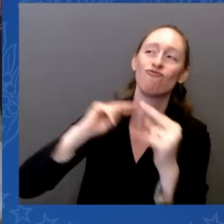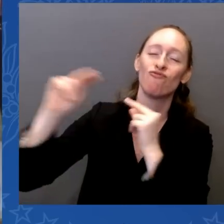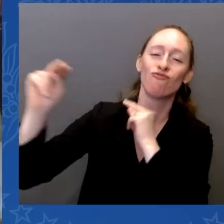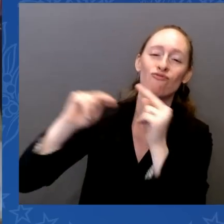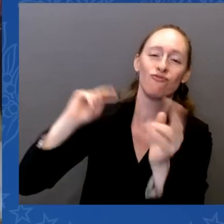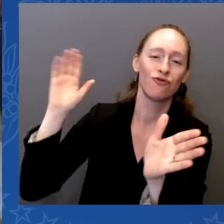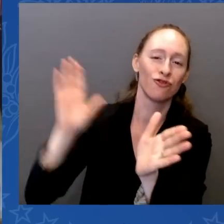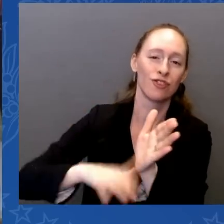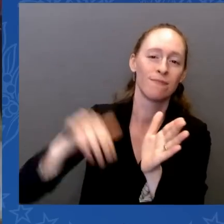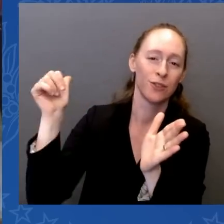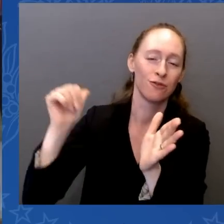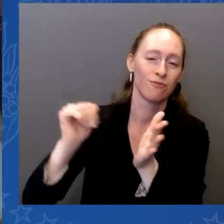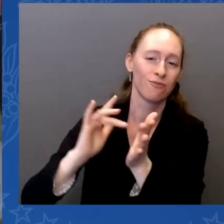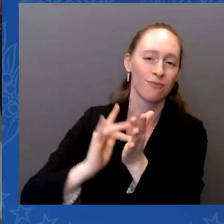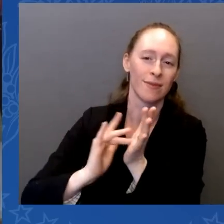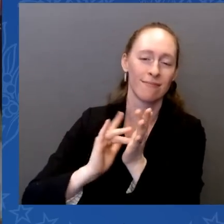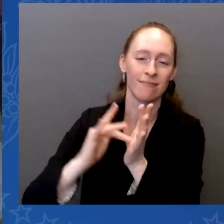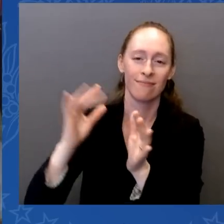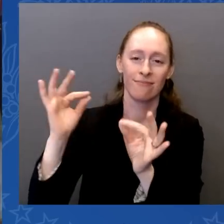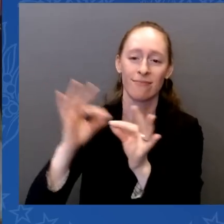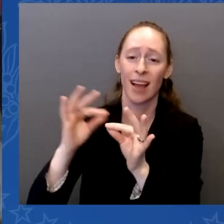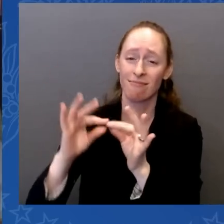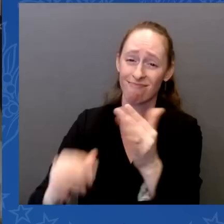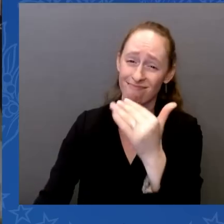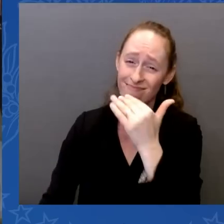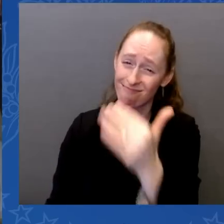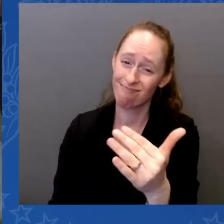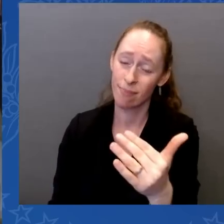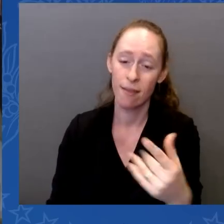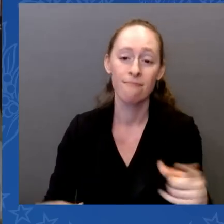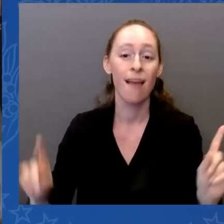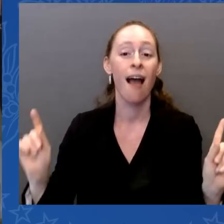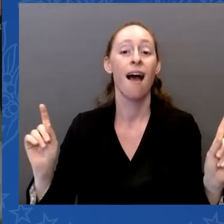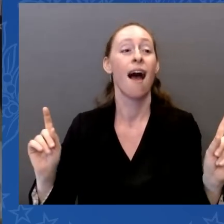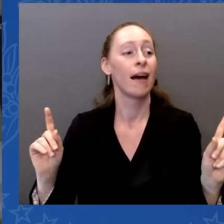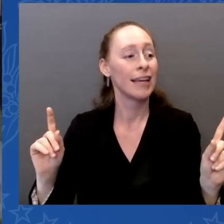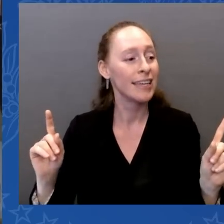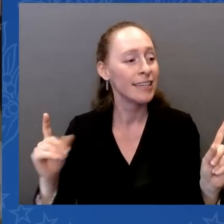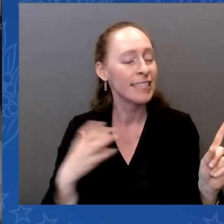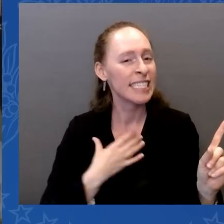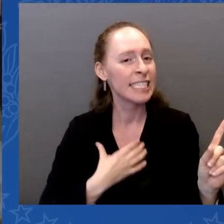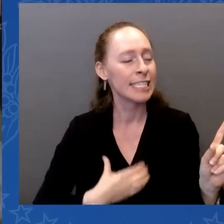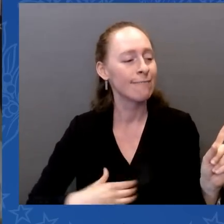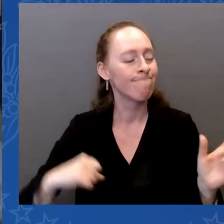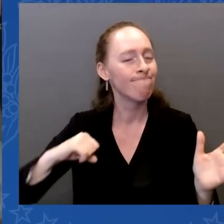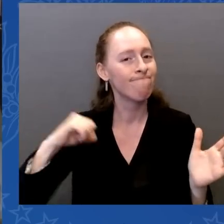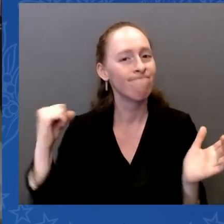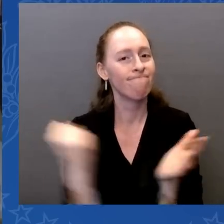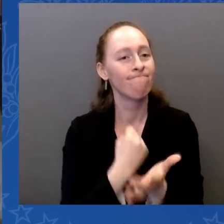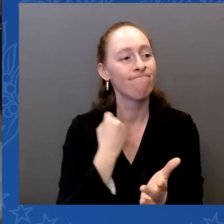progress and reducing healthcare costs and strengthening Medicare. That would be good for all of America.